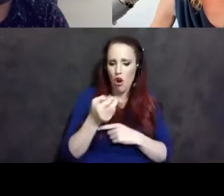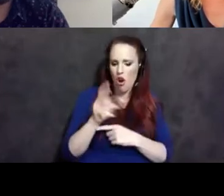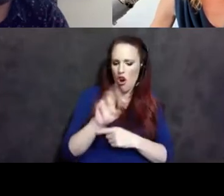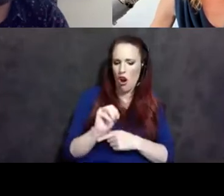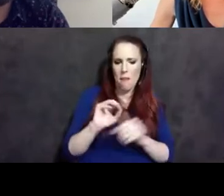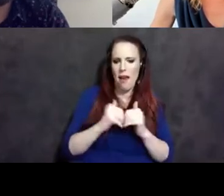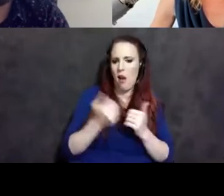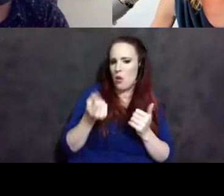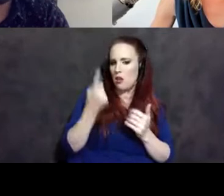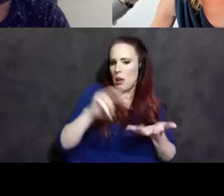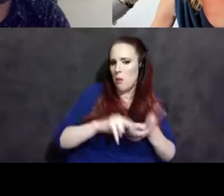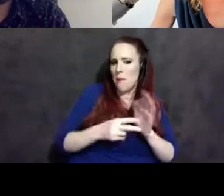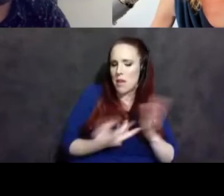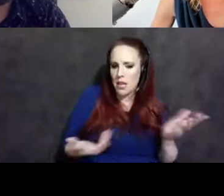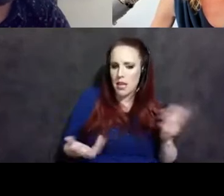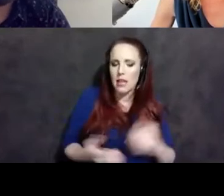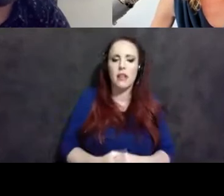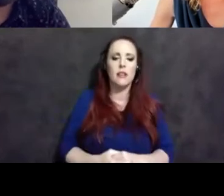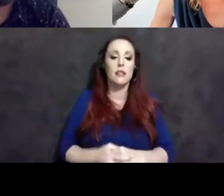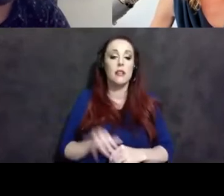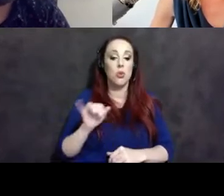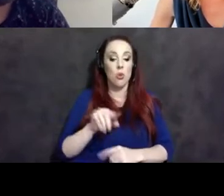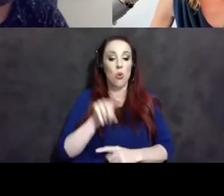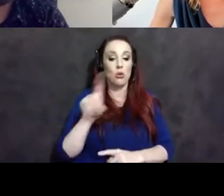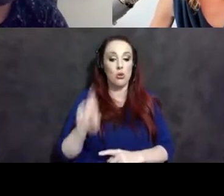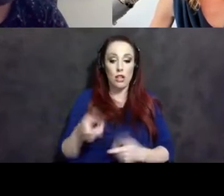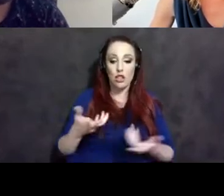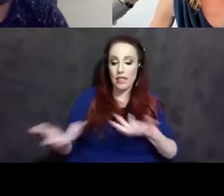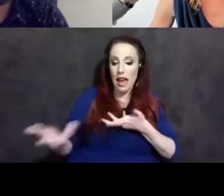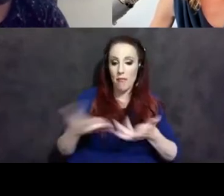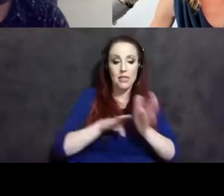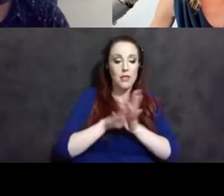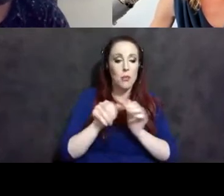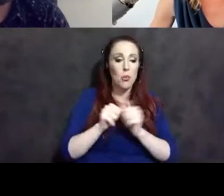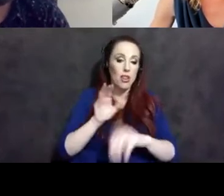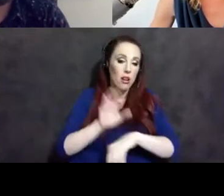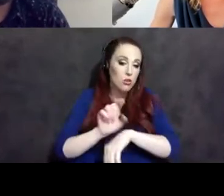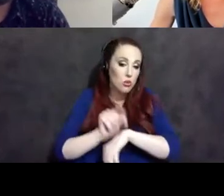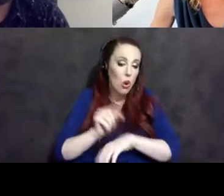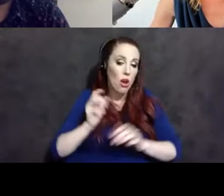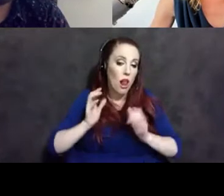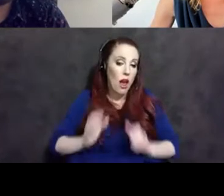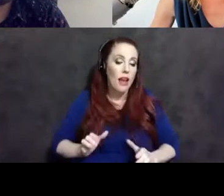So those questions, I've been framing with our consulting clients, and it's the same questions I ask myself.